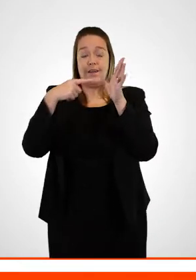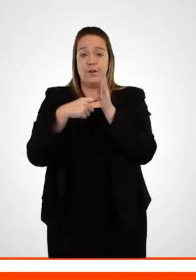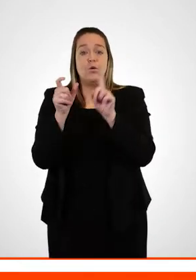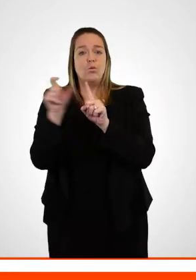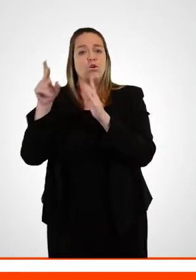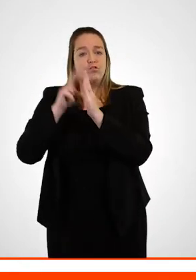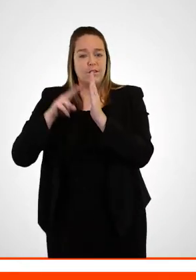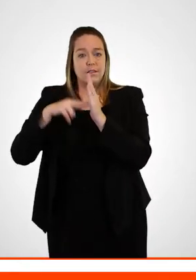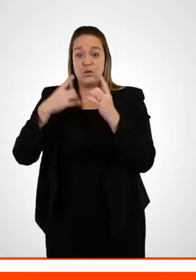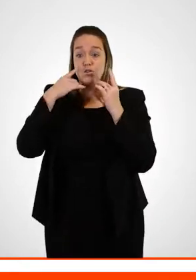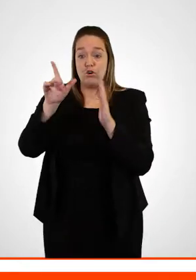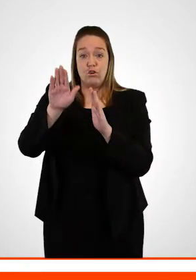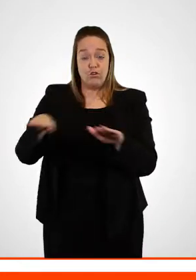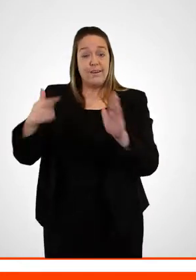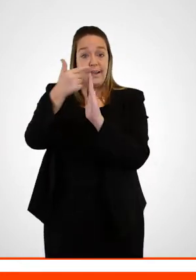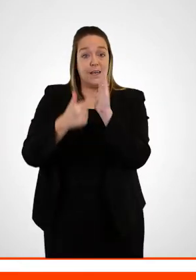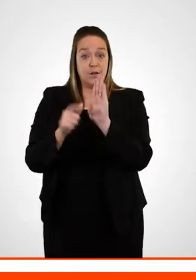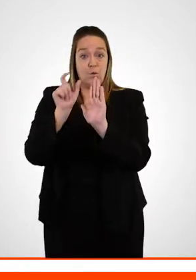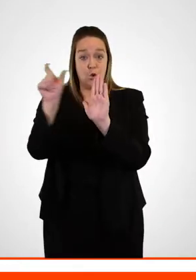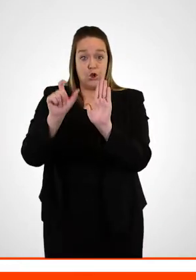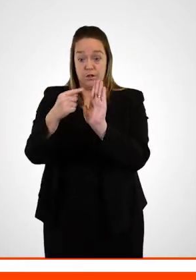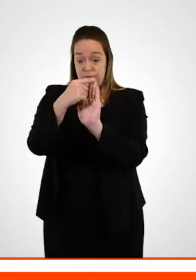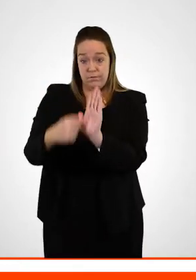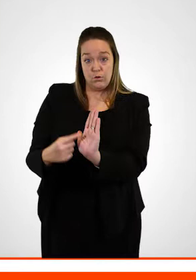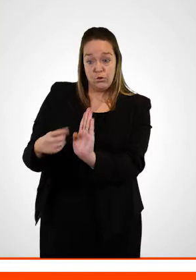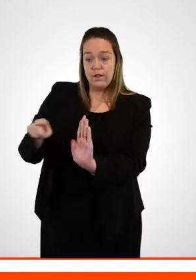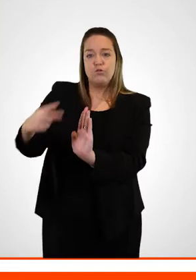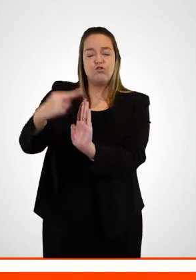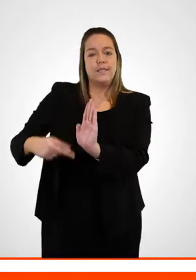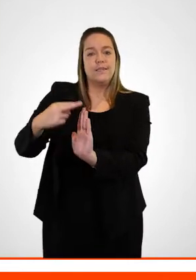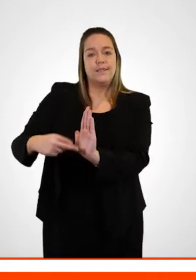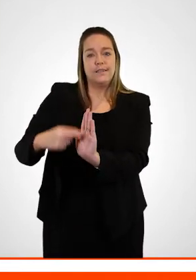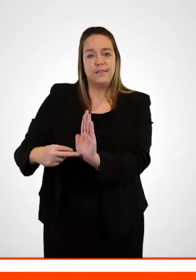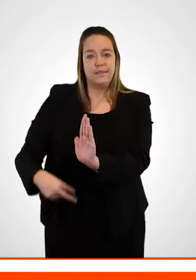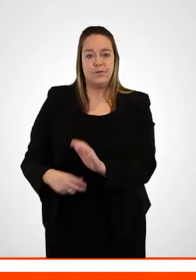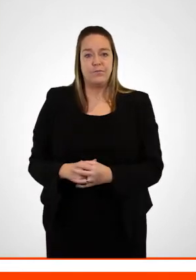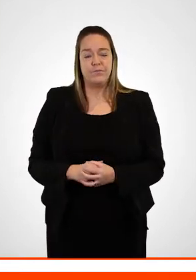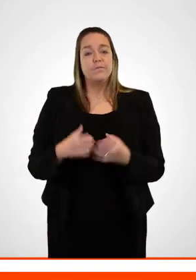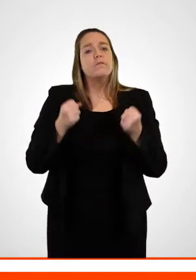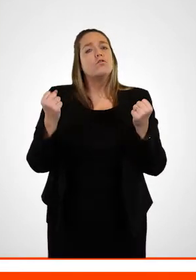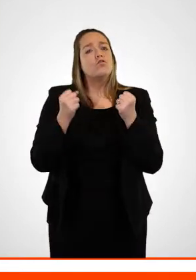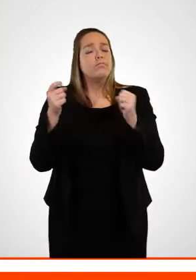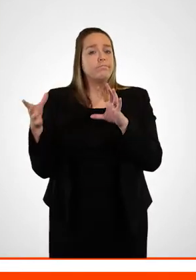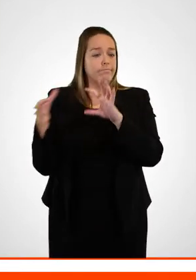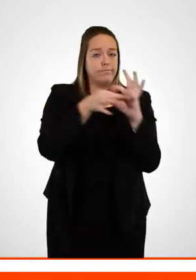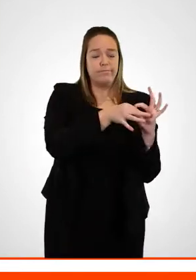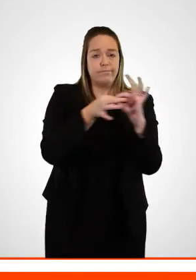we show the child a list of words and they have to simply just read the words. And again, we saw a strong relationship, a good relationship,